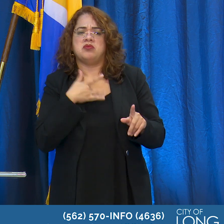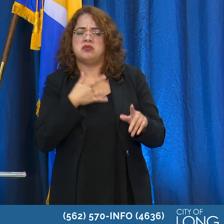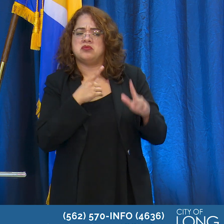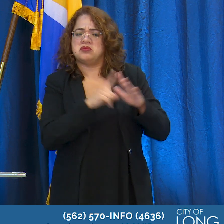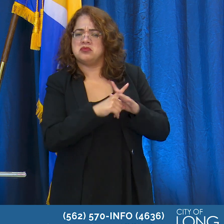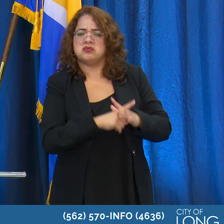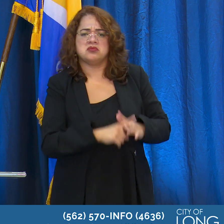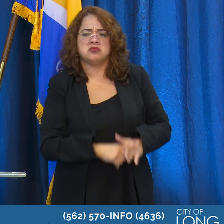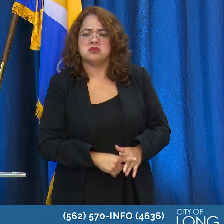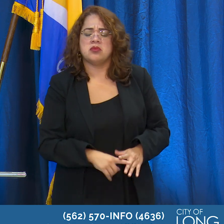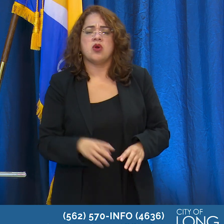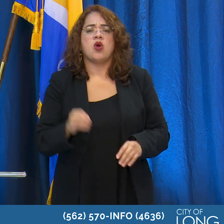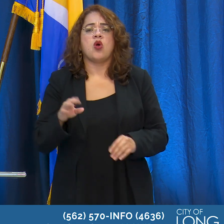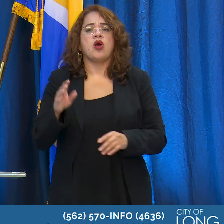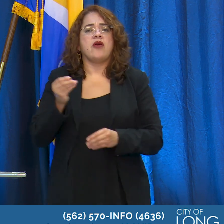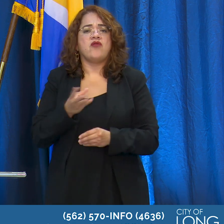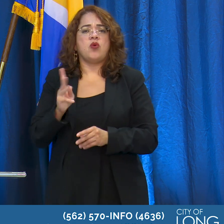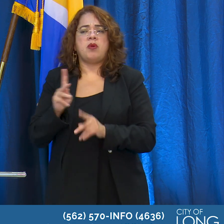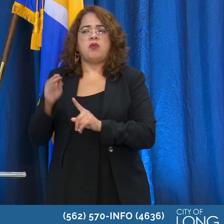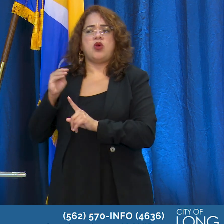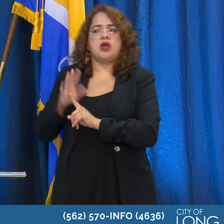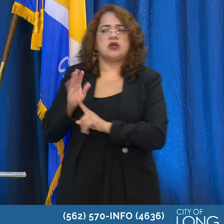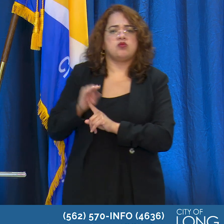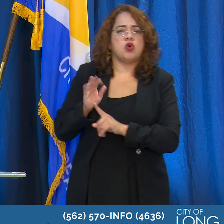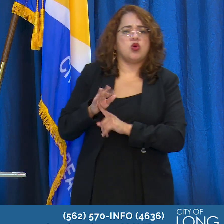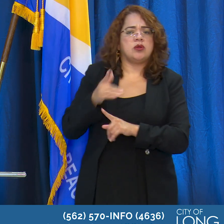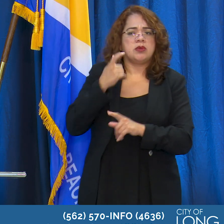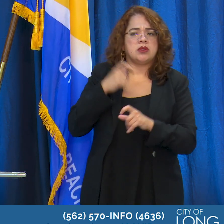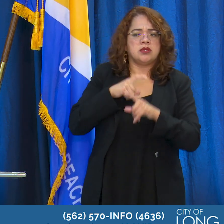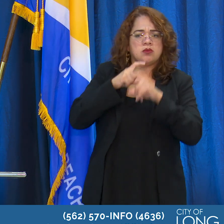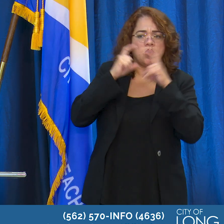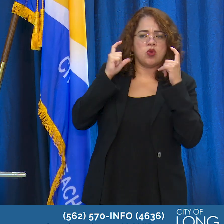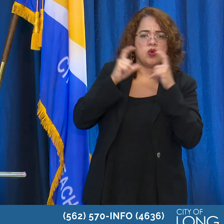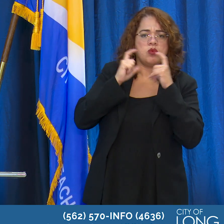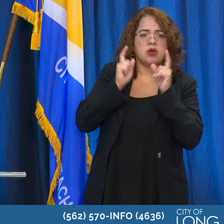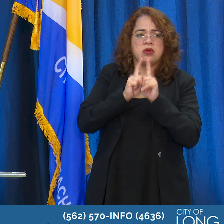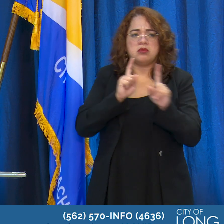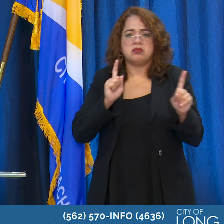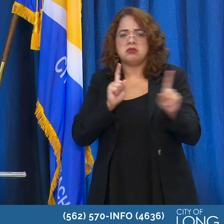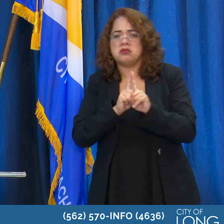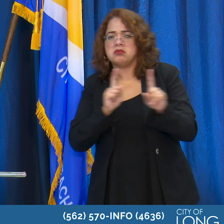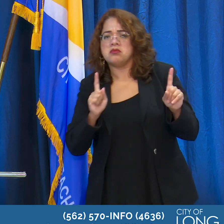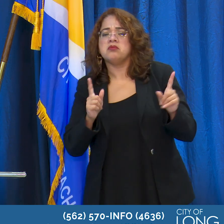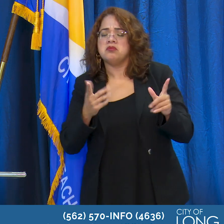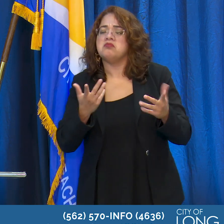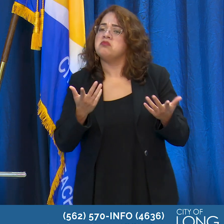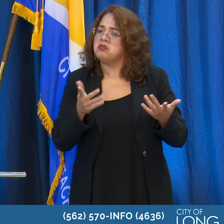around people who are exposed who are that because of wearing masking and distancing and those sorts of things so we're hoping that that is